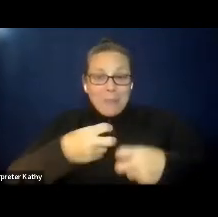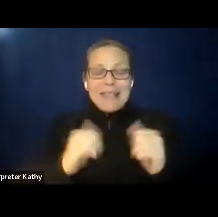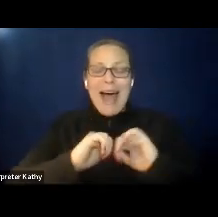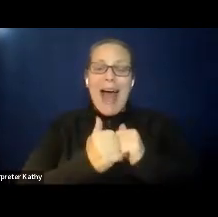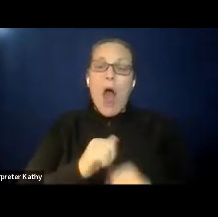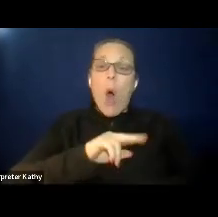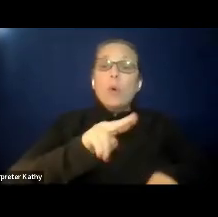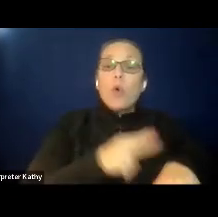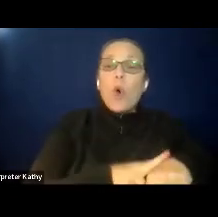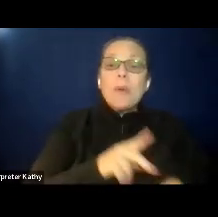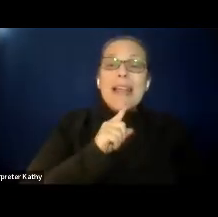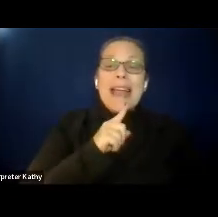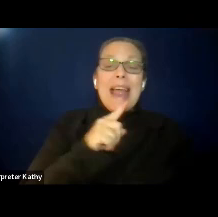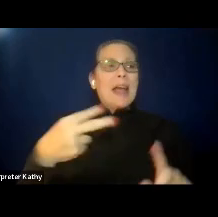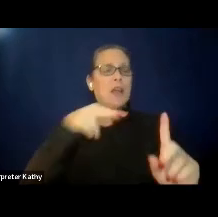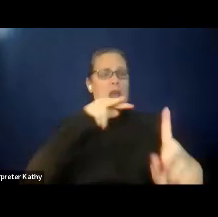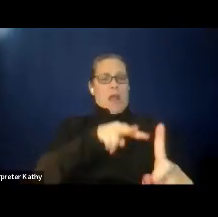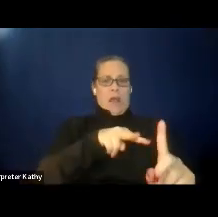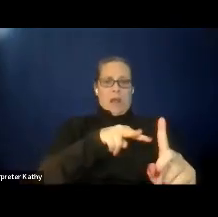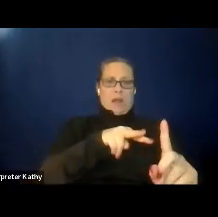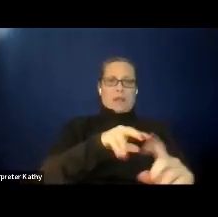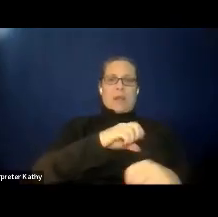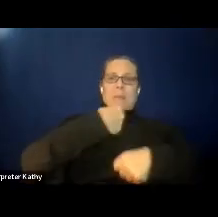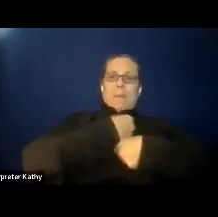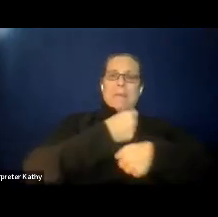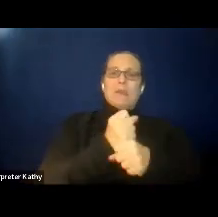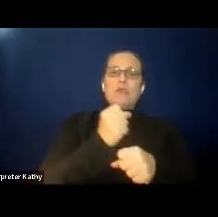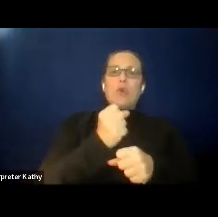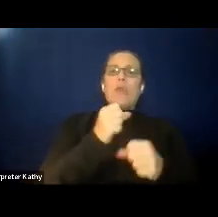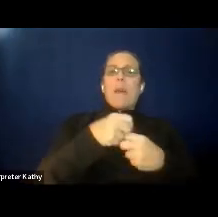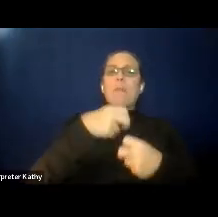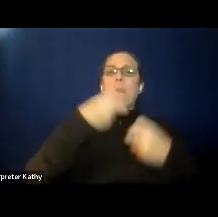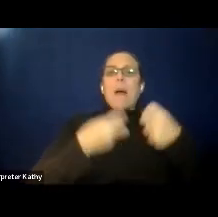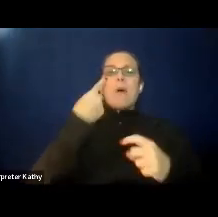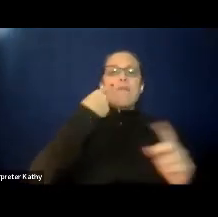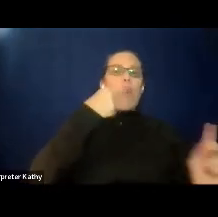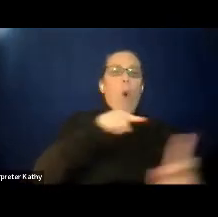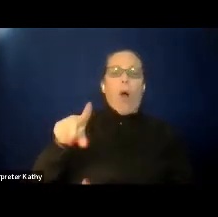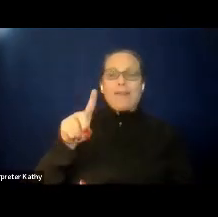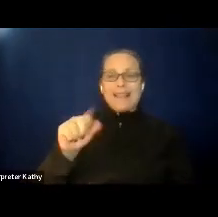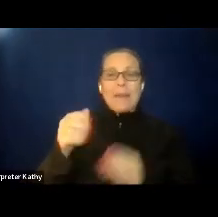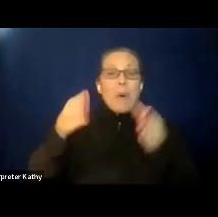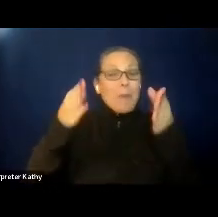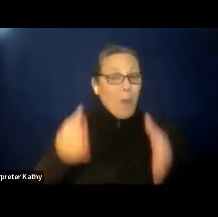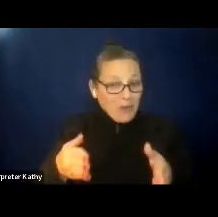the person with disabilities. The problem is in the way that normalcy is constructed to create the problem of the